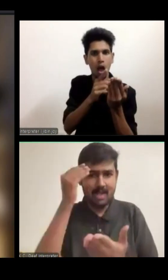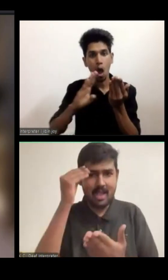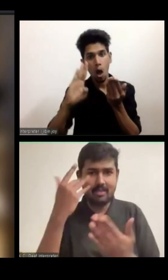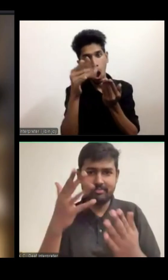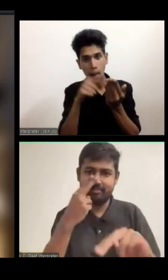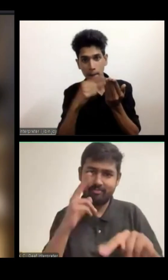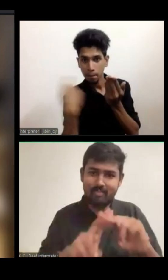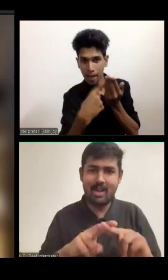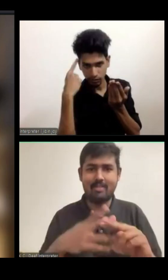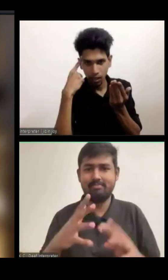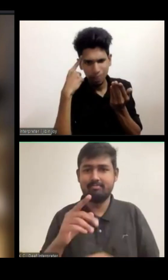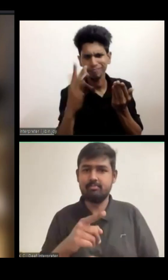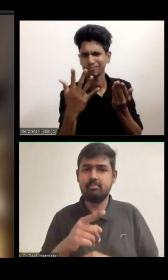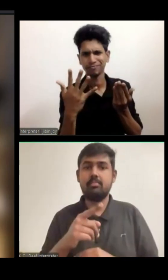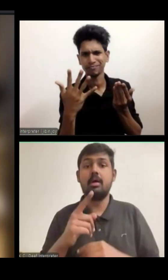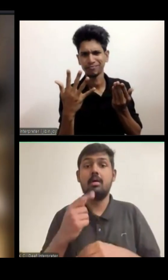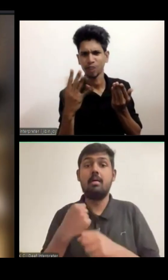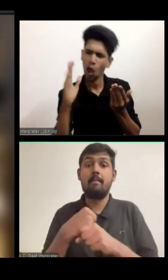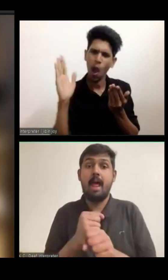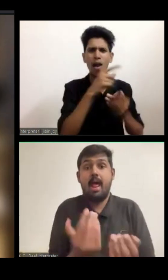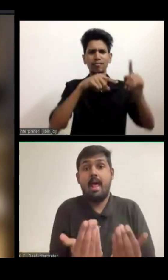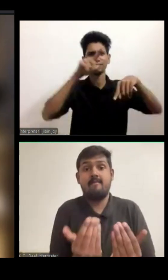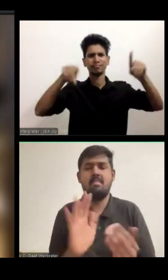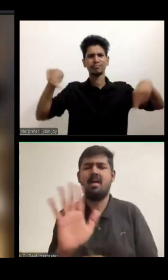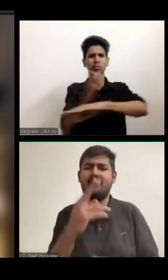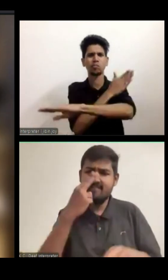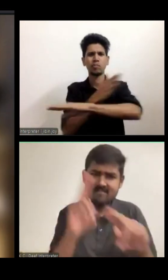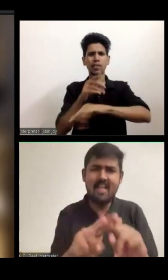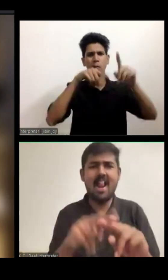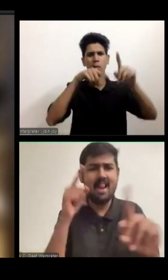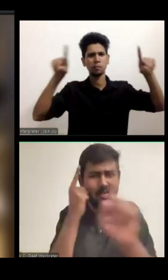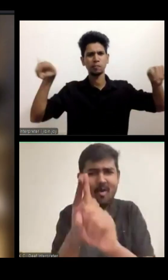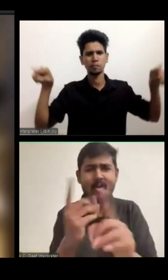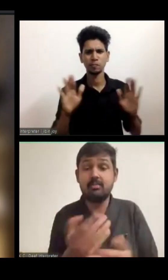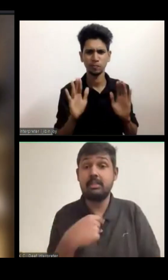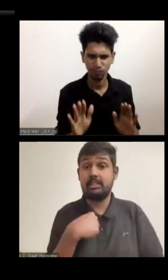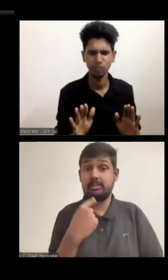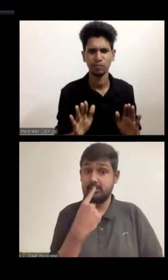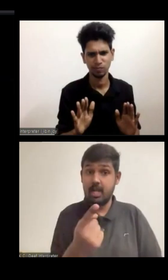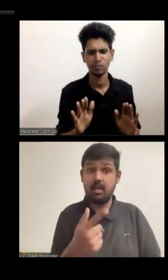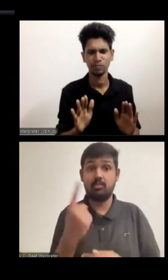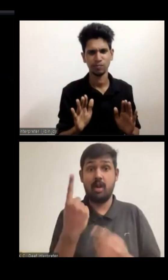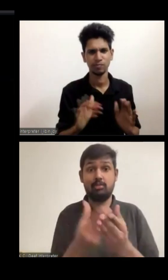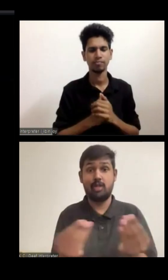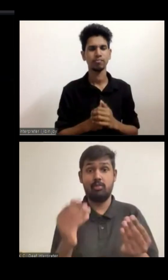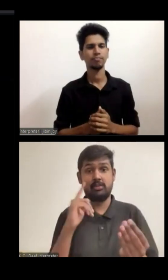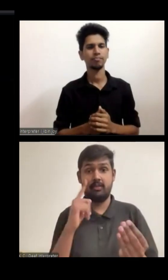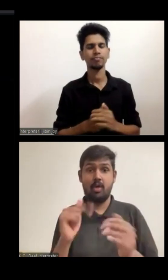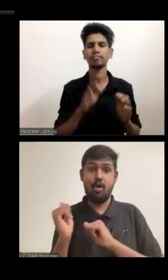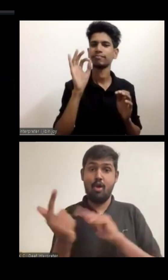Who is going to request us. That's how we are addressing this. Ok. Mr. Sunil... Why is the...